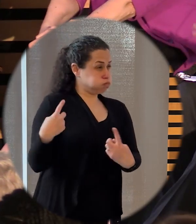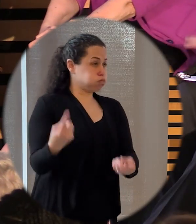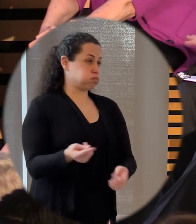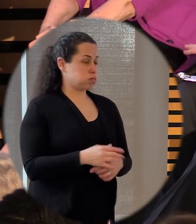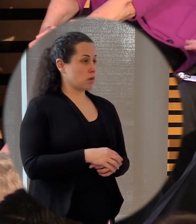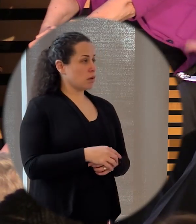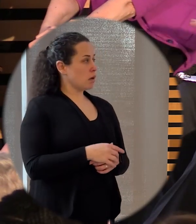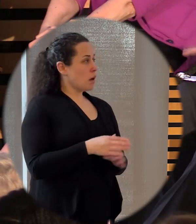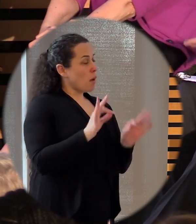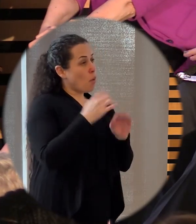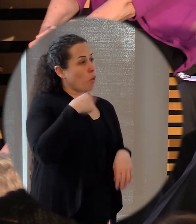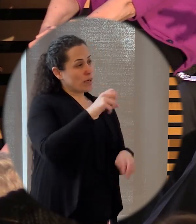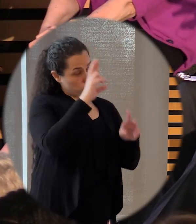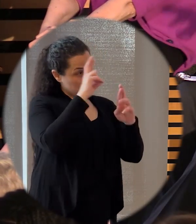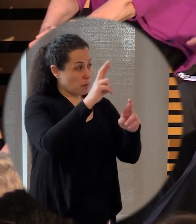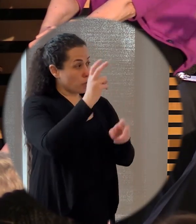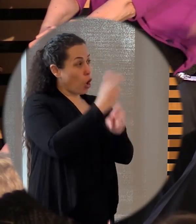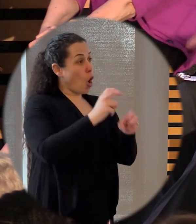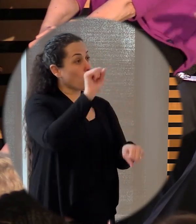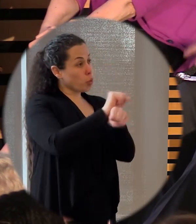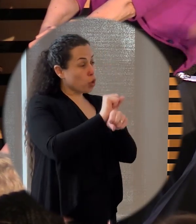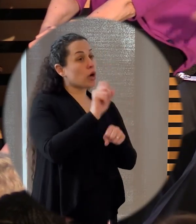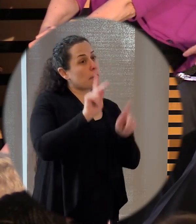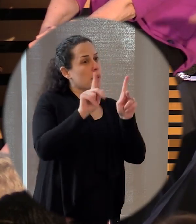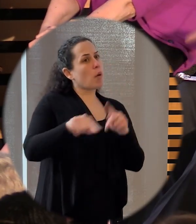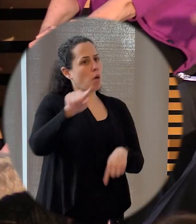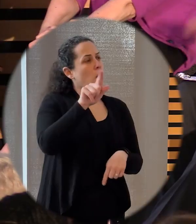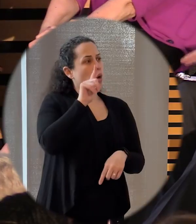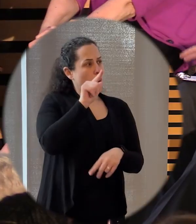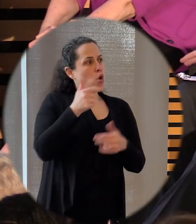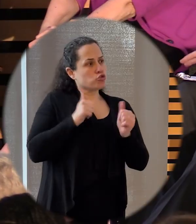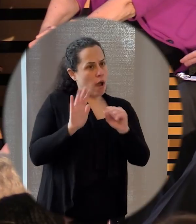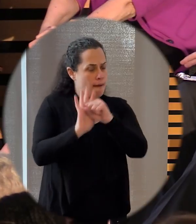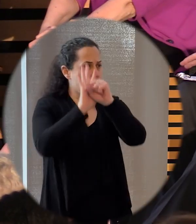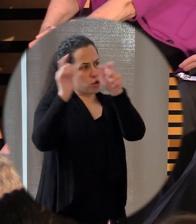incredibly hard work of individuals within the system trying to make positive change.